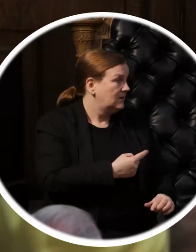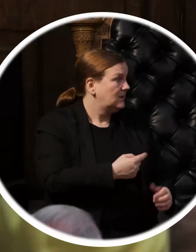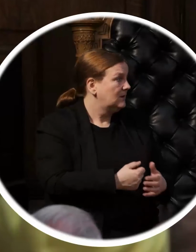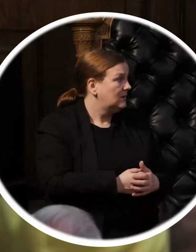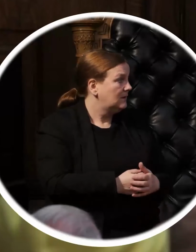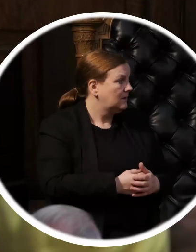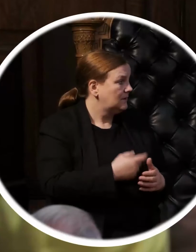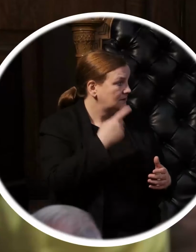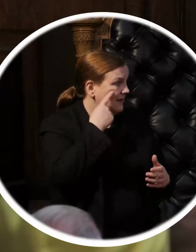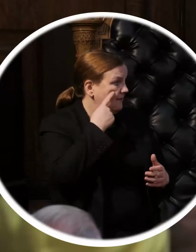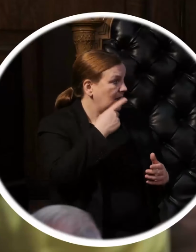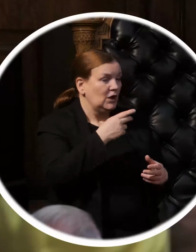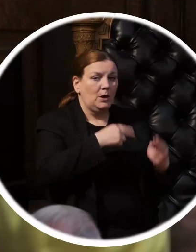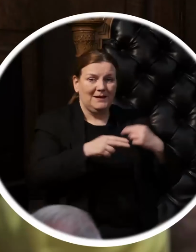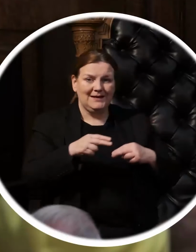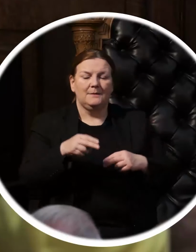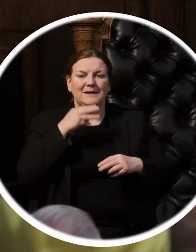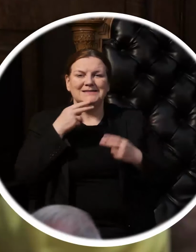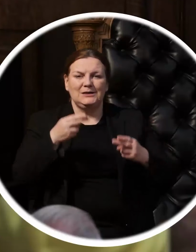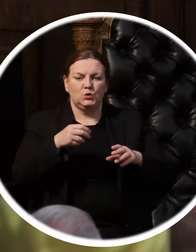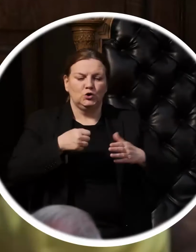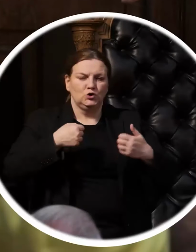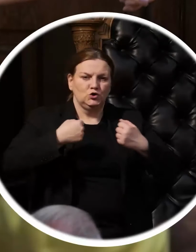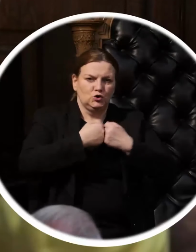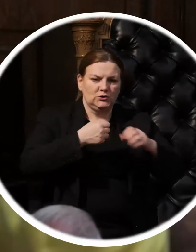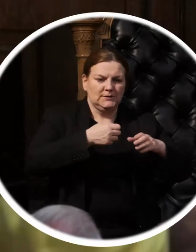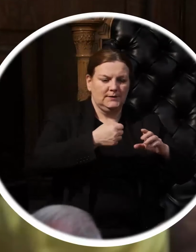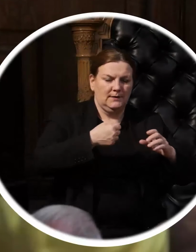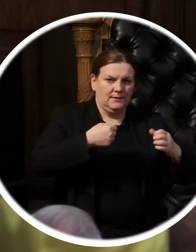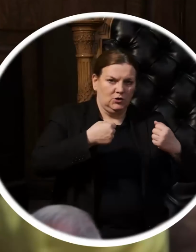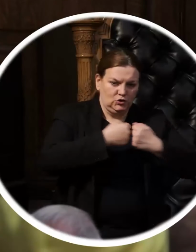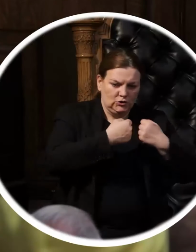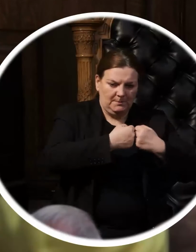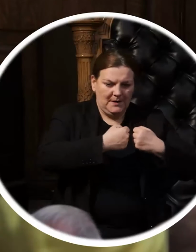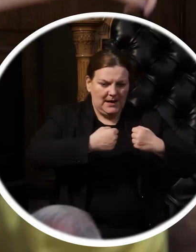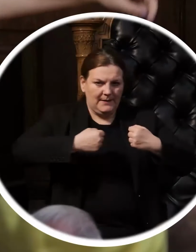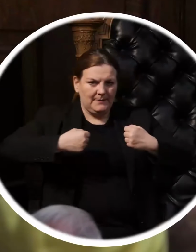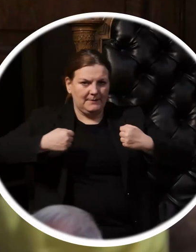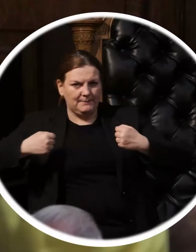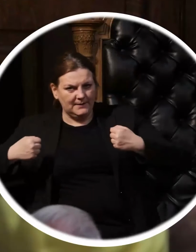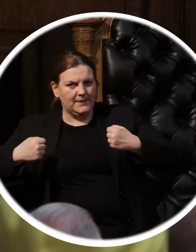They come in and in order to go back, they have to shunt back out and they have to go back into the platform and they have to come back out. They have to come back in, they have to come back out.